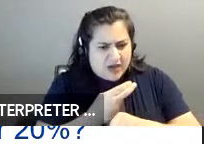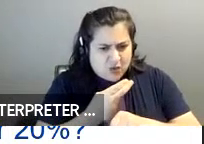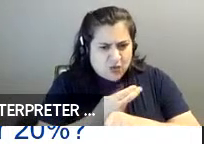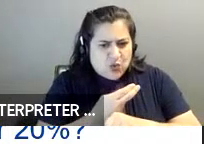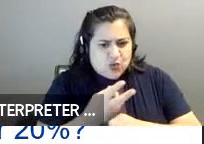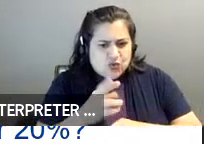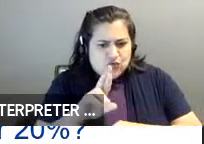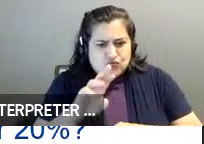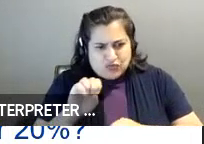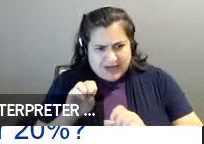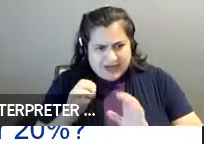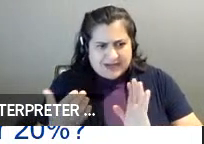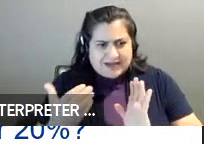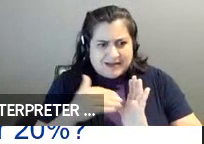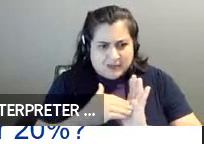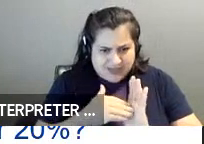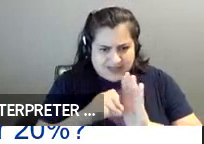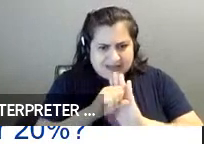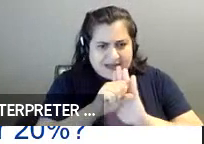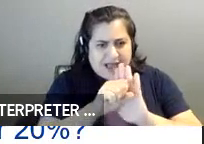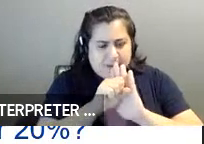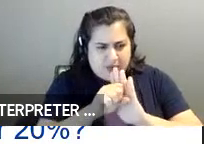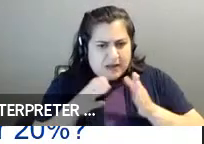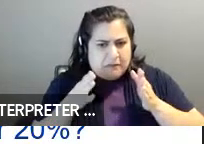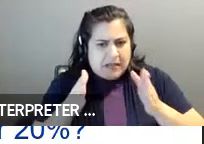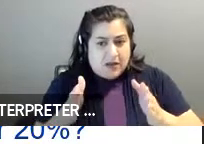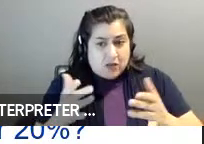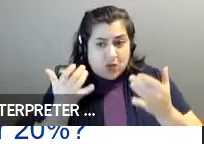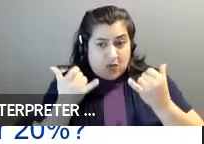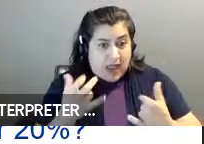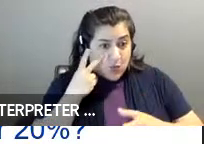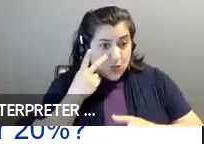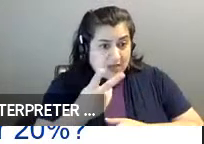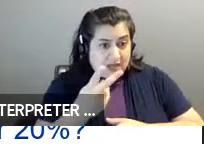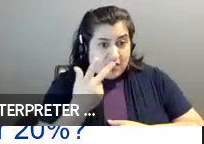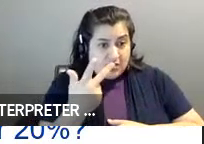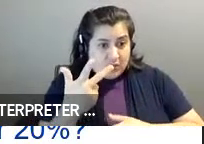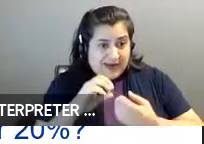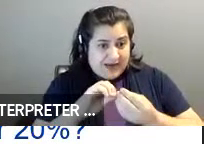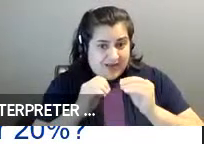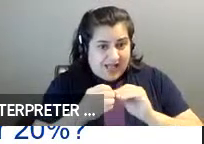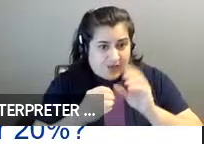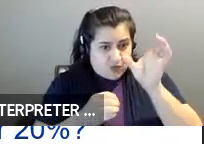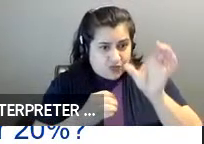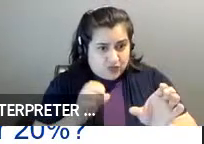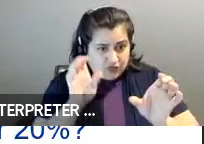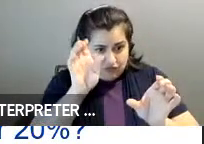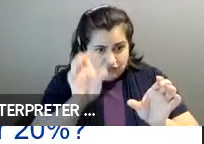So what I'm showing you here are three sets of values, so basically three sub-tables.